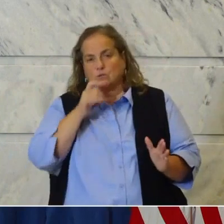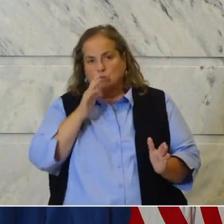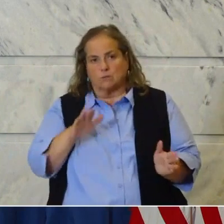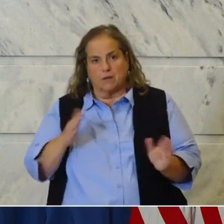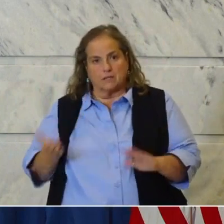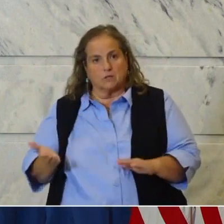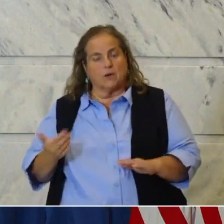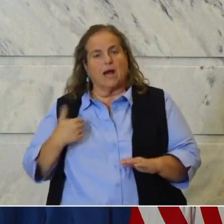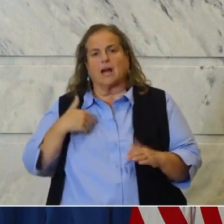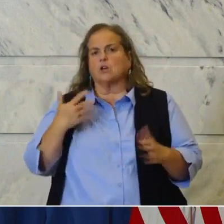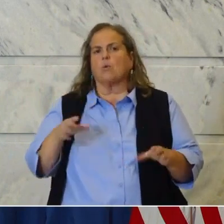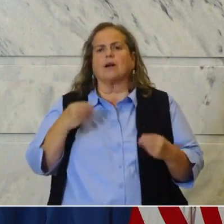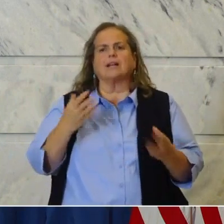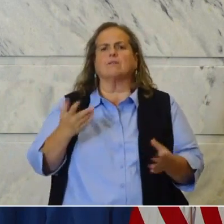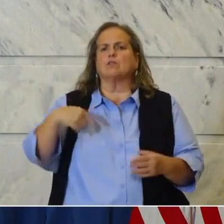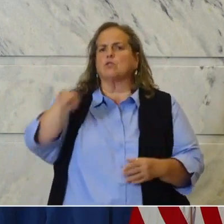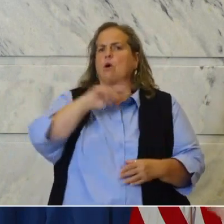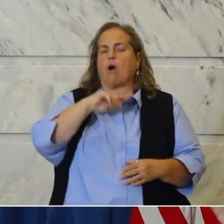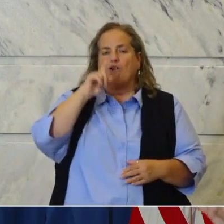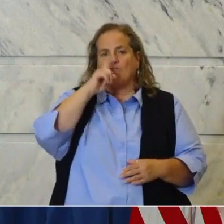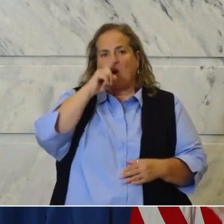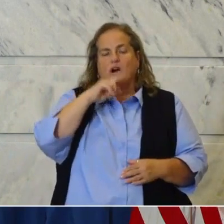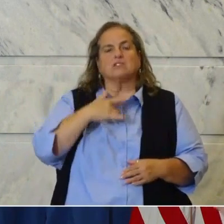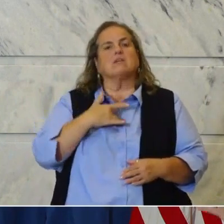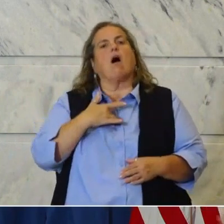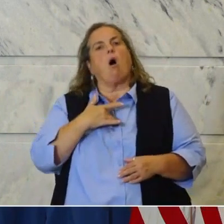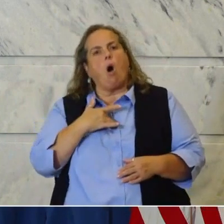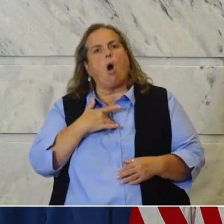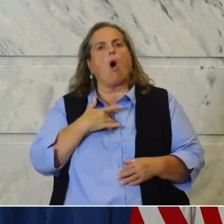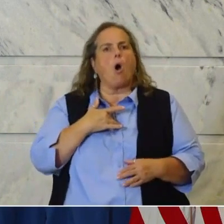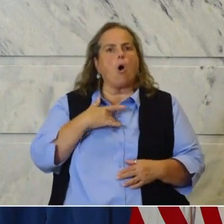want to give anybody false security because we are seeing significant